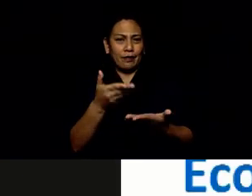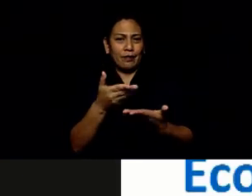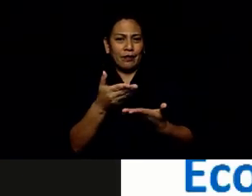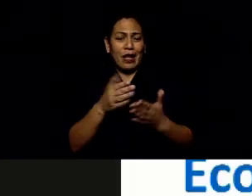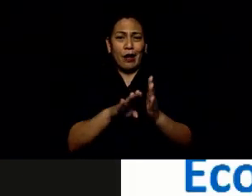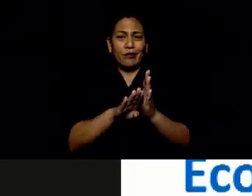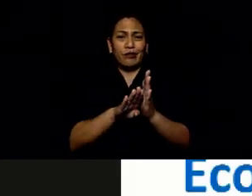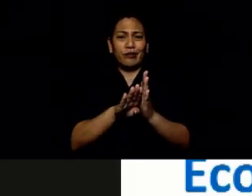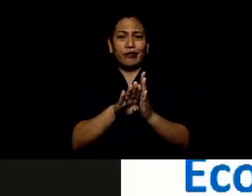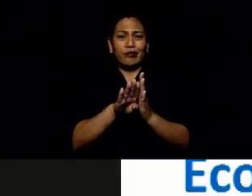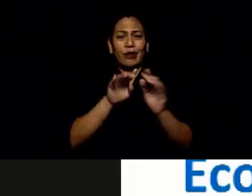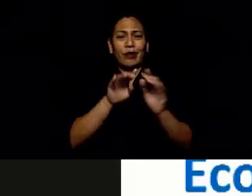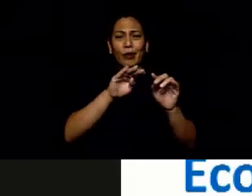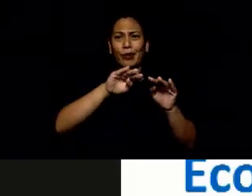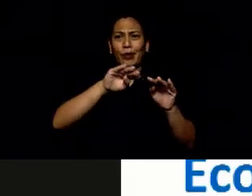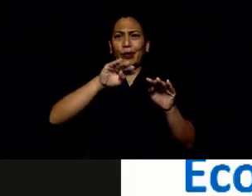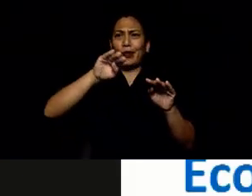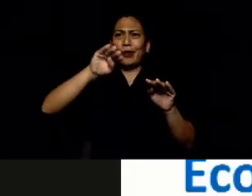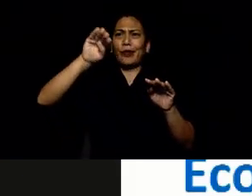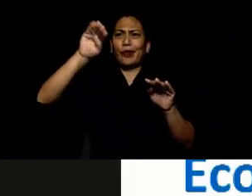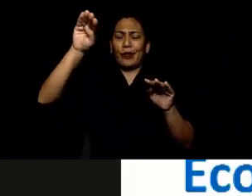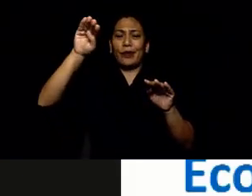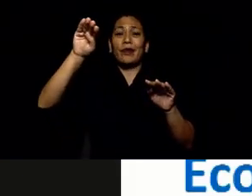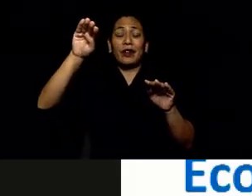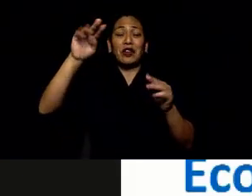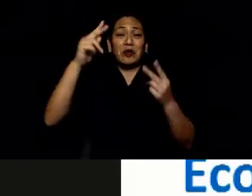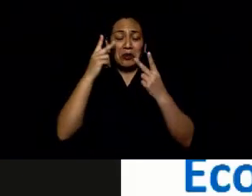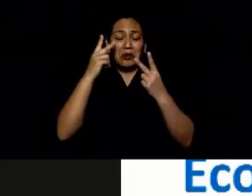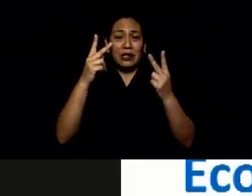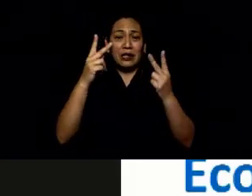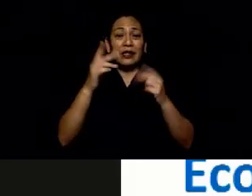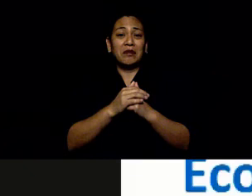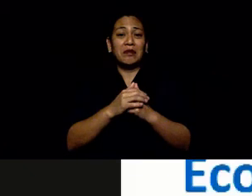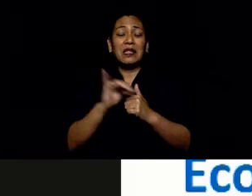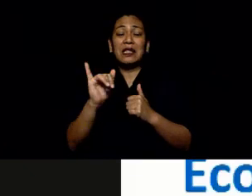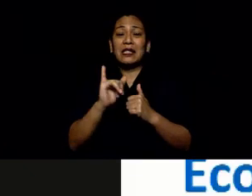incredibly as does things like fertilizer consumption,